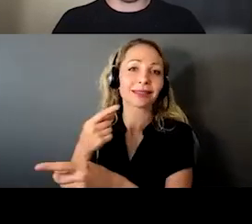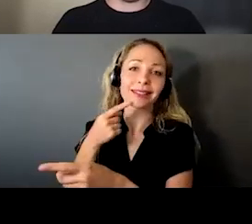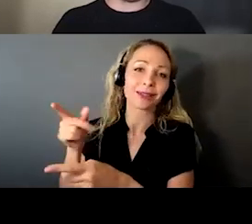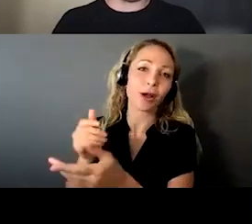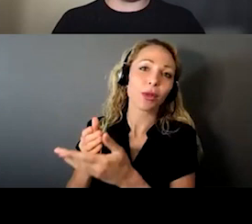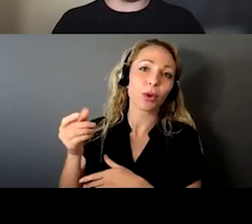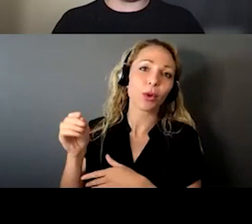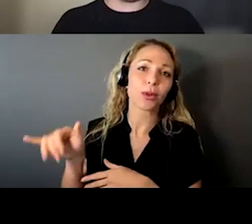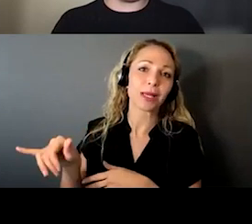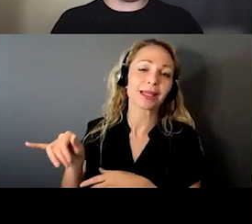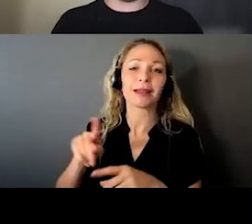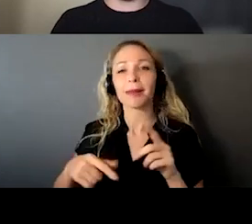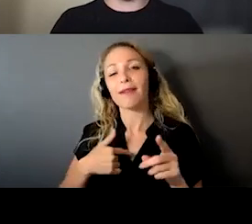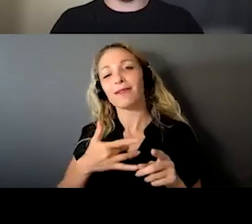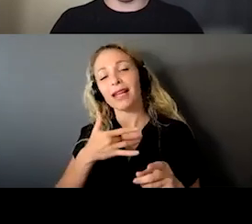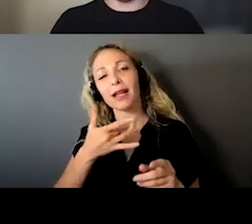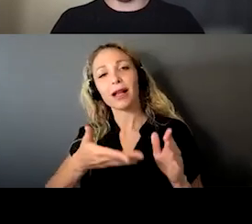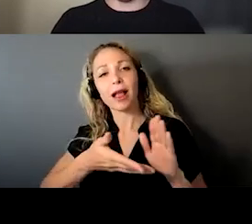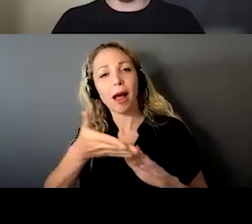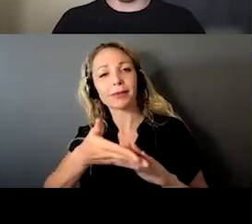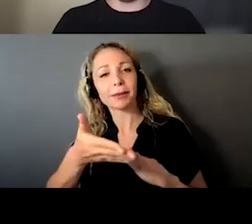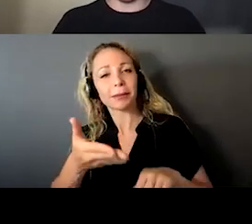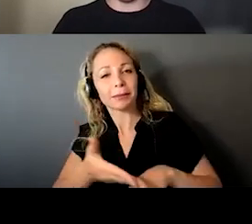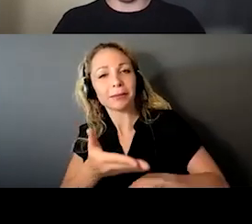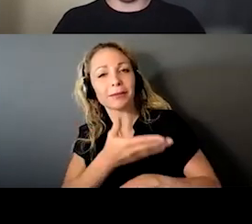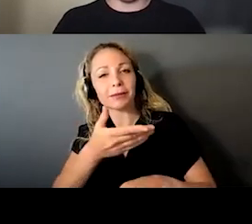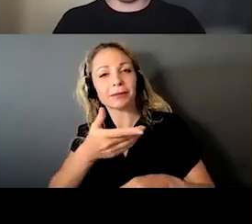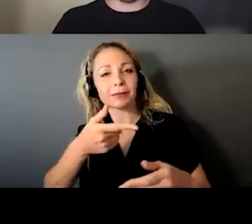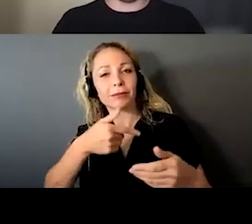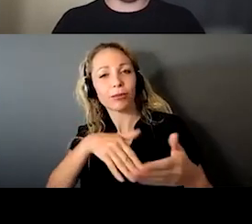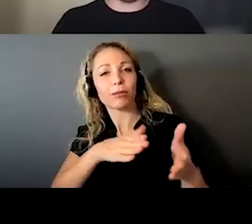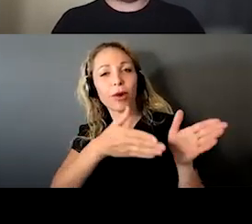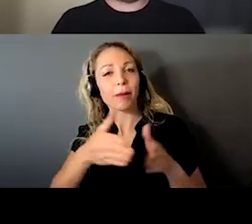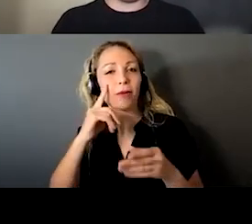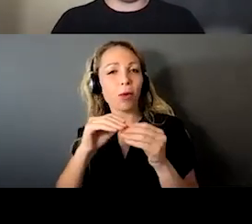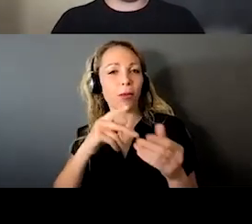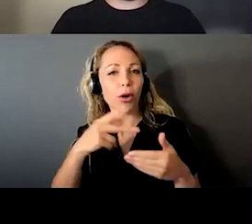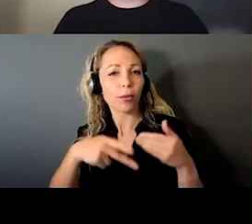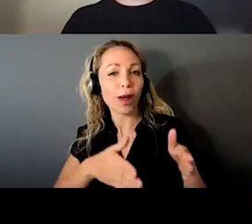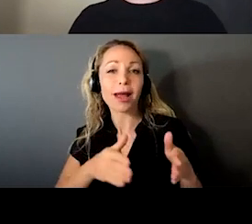GO "GUEI AND I FEEL IT COULD BE 50/50 RIGHT?